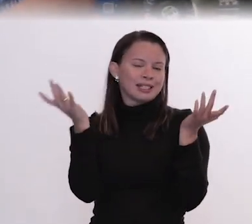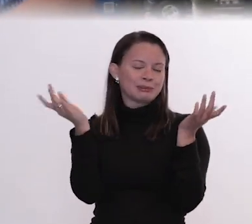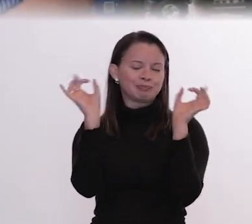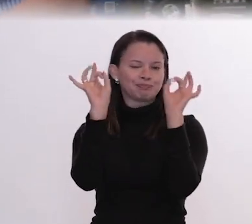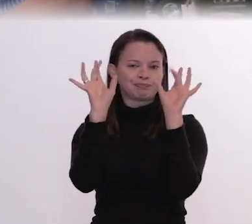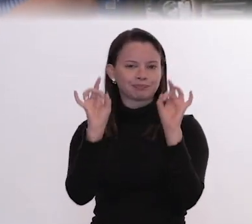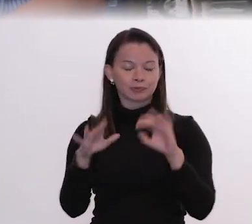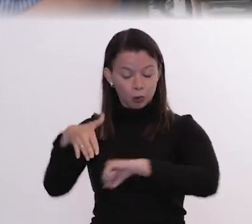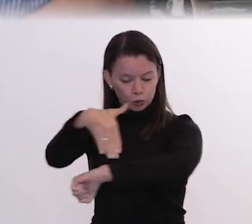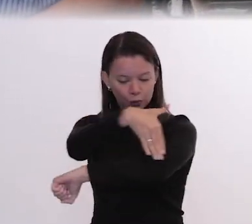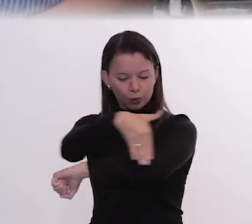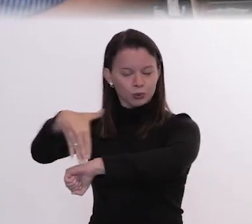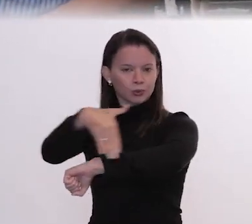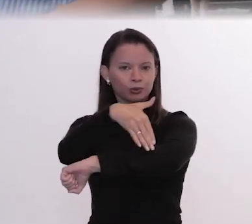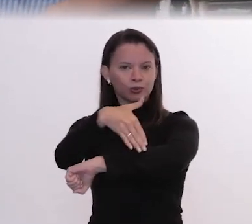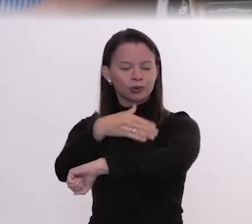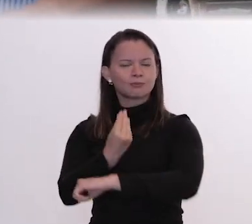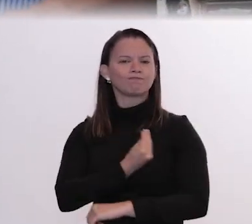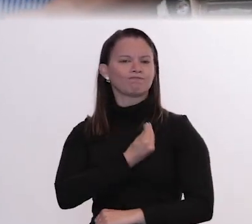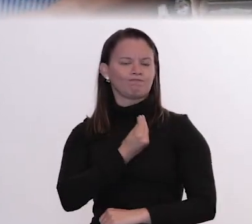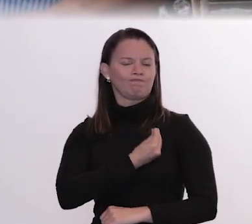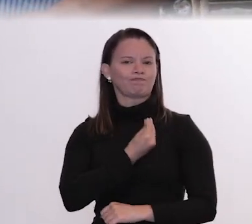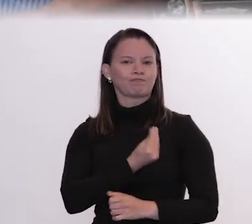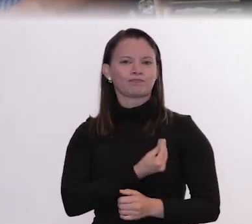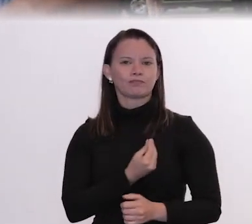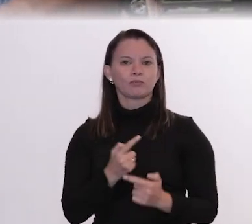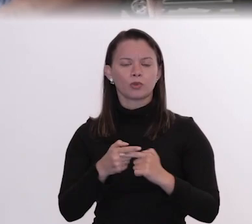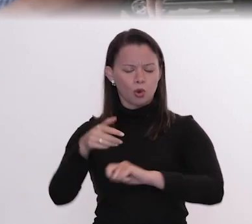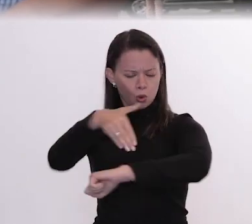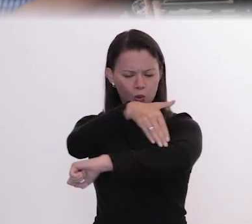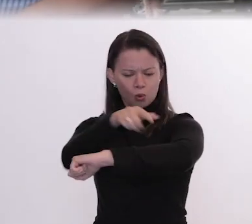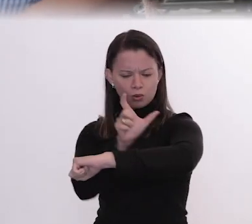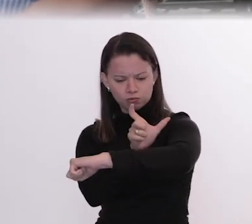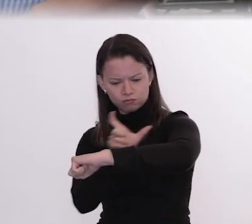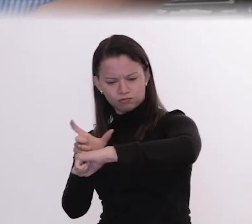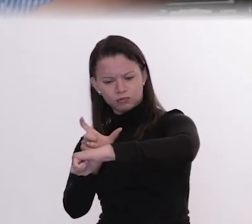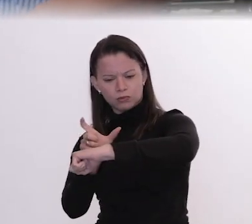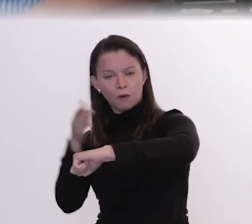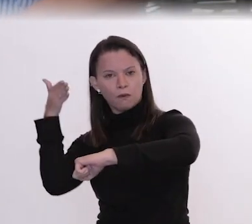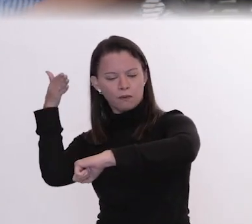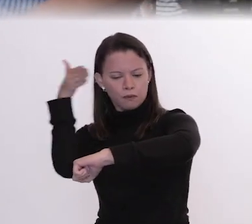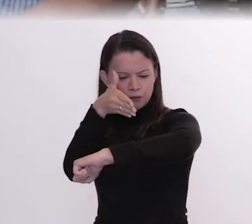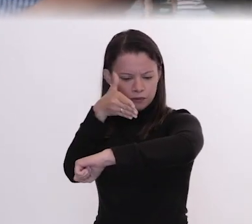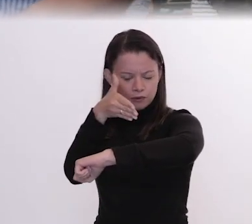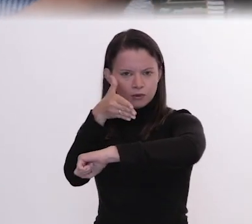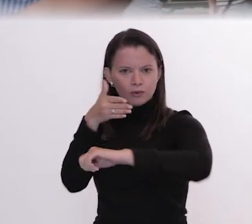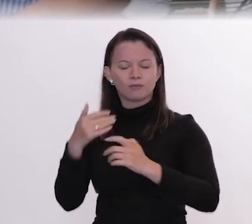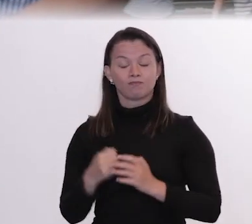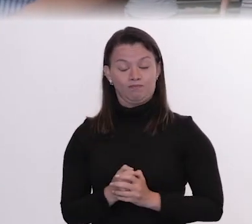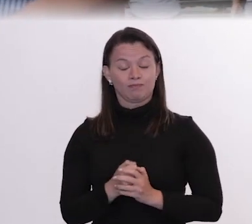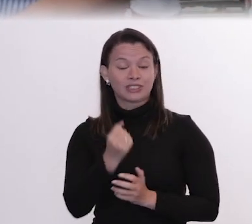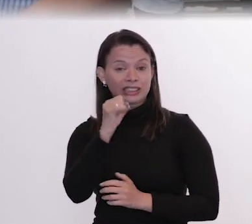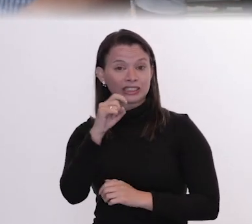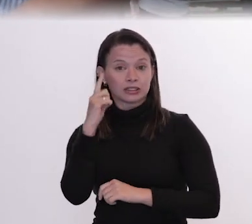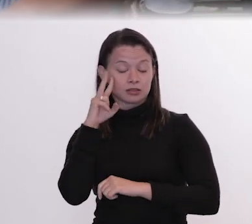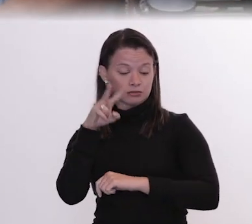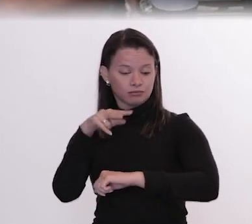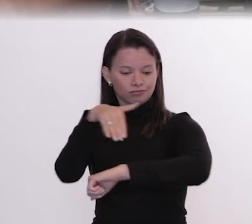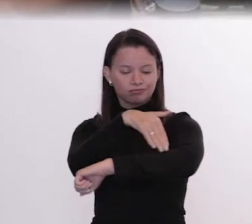because the street is a place of conflict, on Paulista Avenue buses are competing with cars, motorcycles, bicycles,